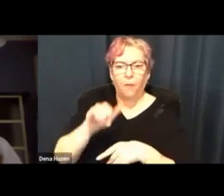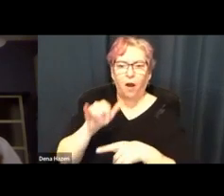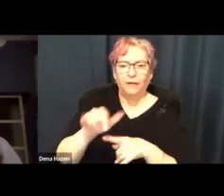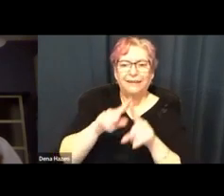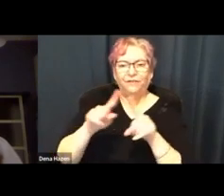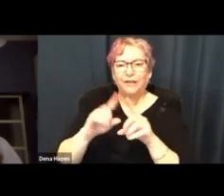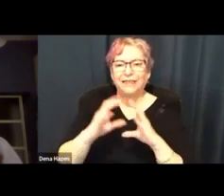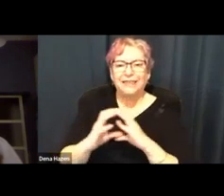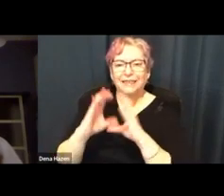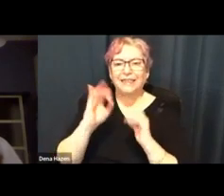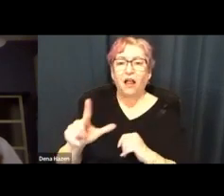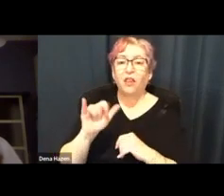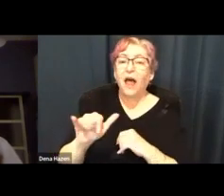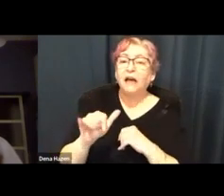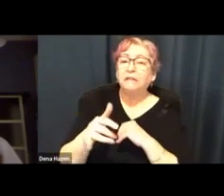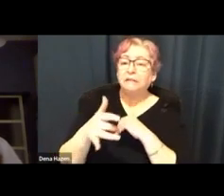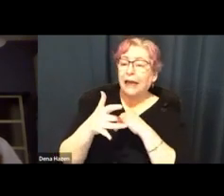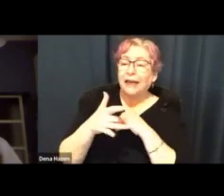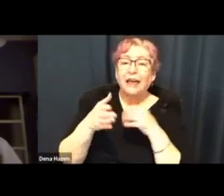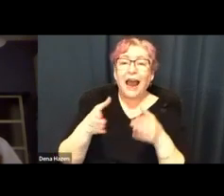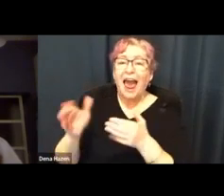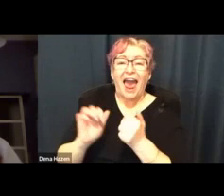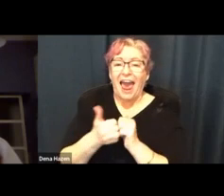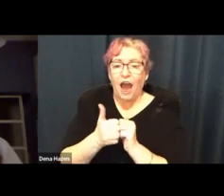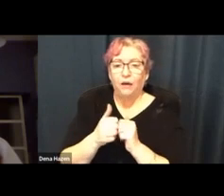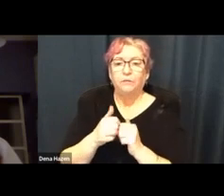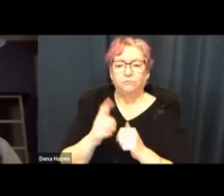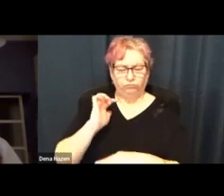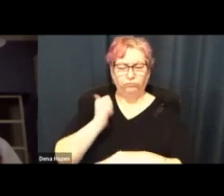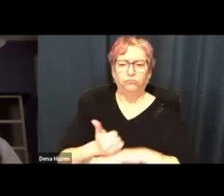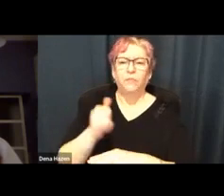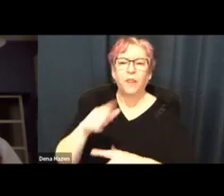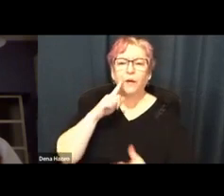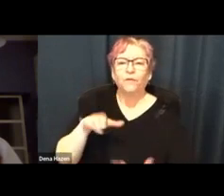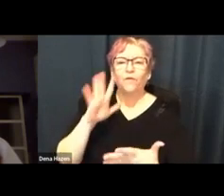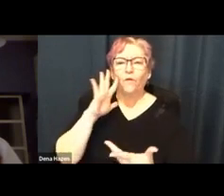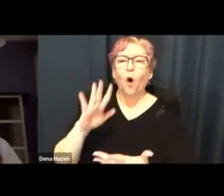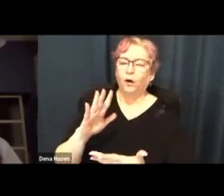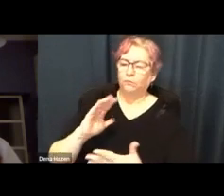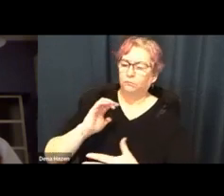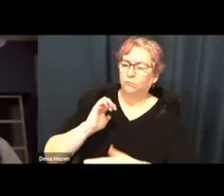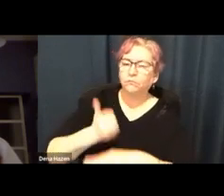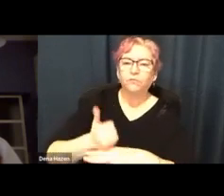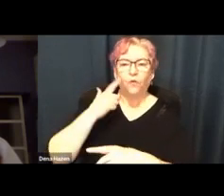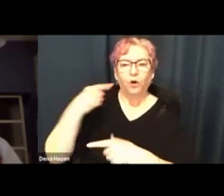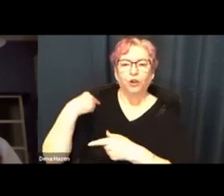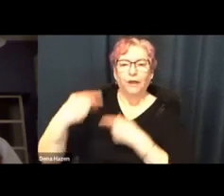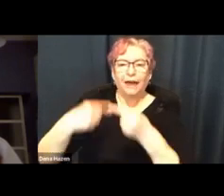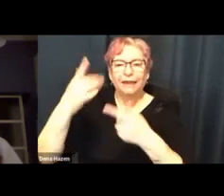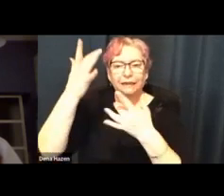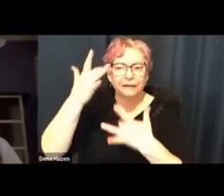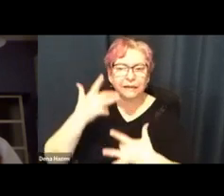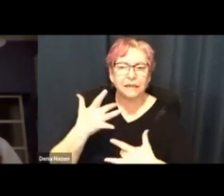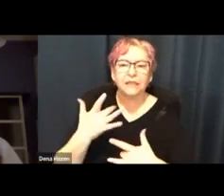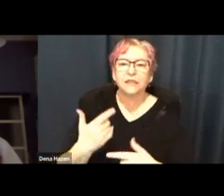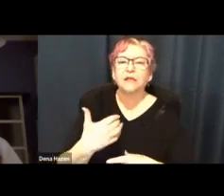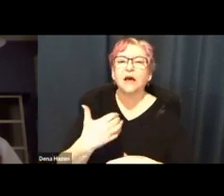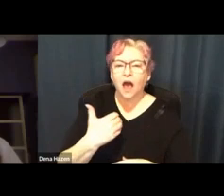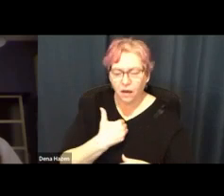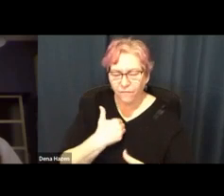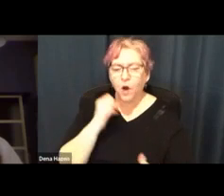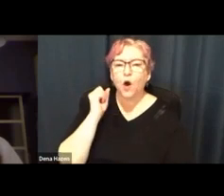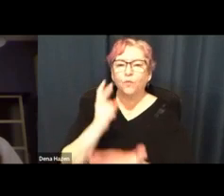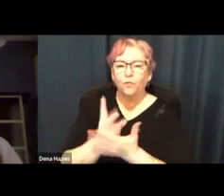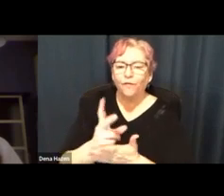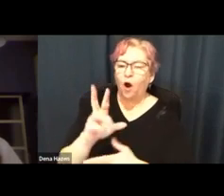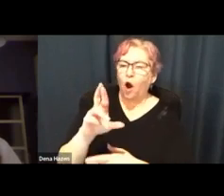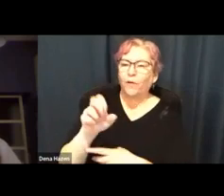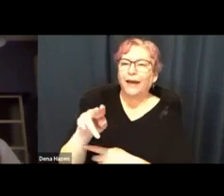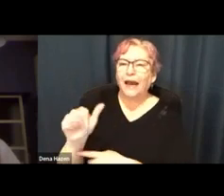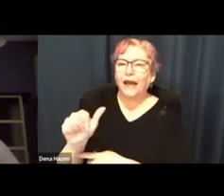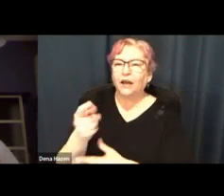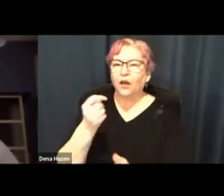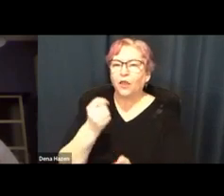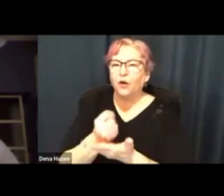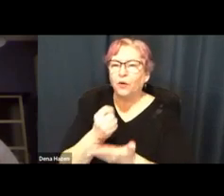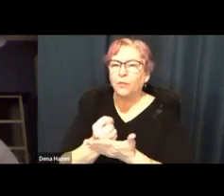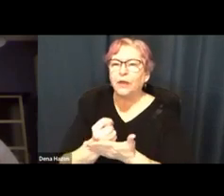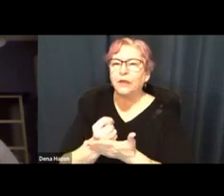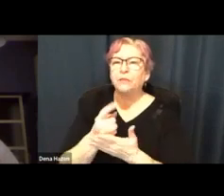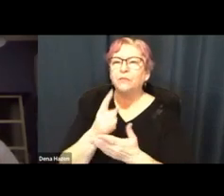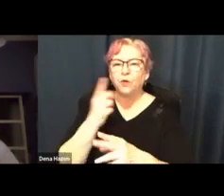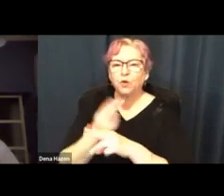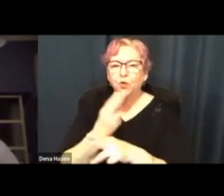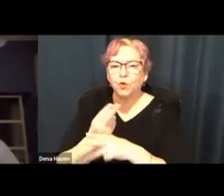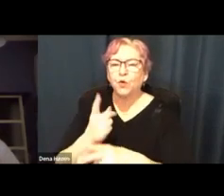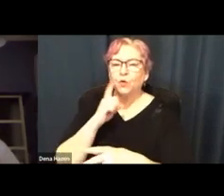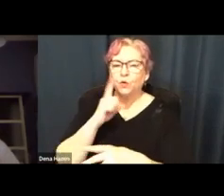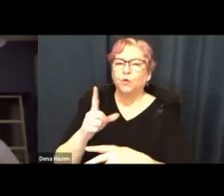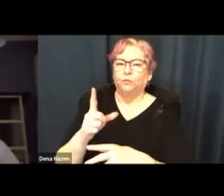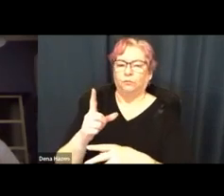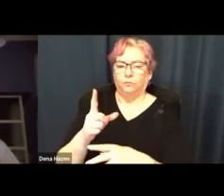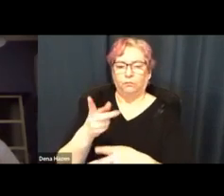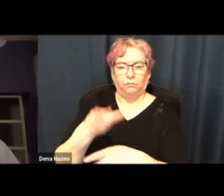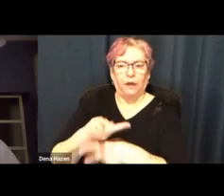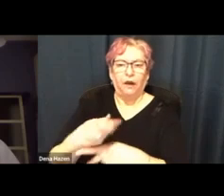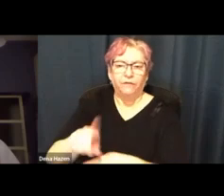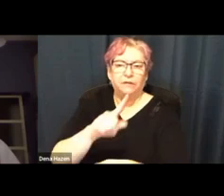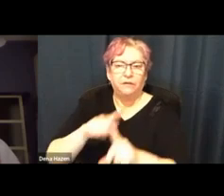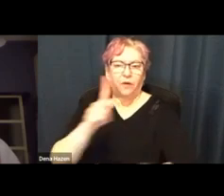This technique is an established approach to treat genetic diseases, and there are approved RNA therapies being used to treat patients today.